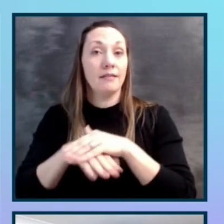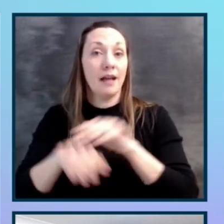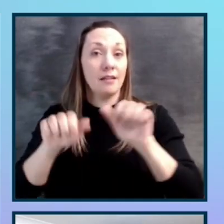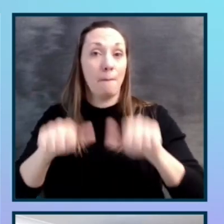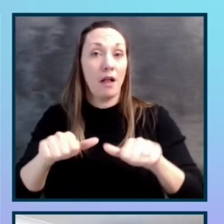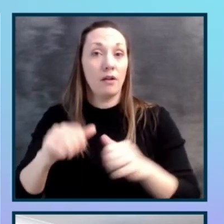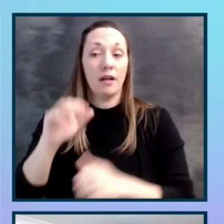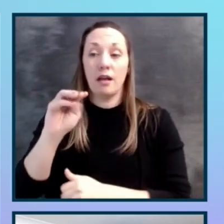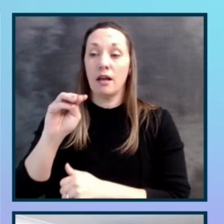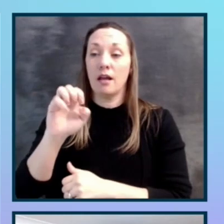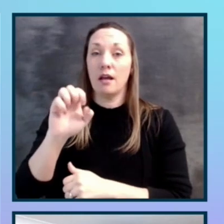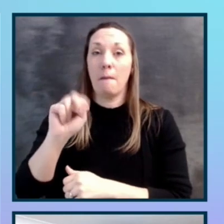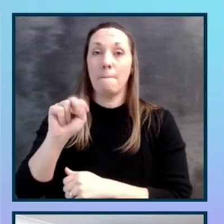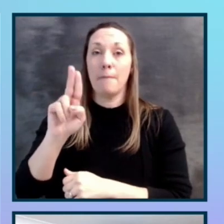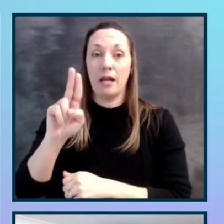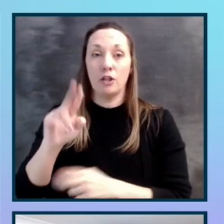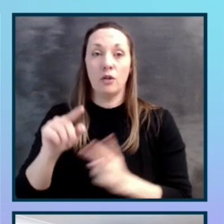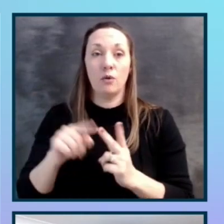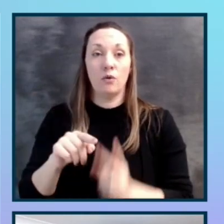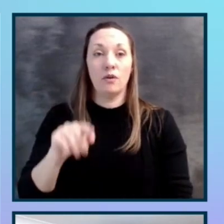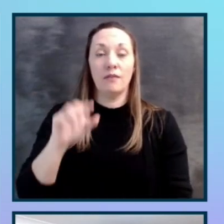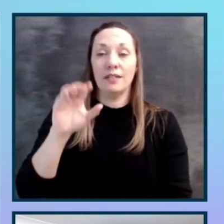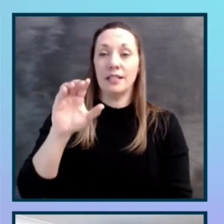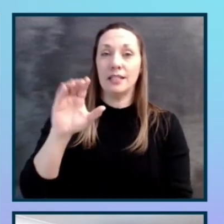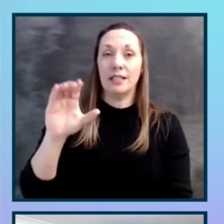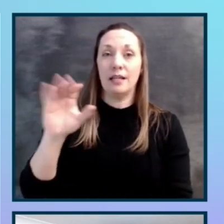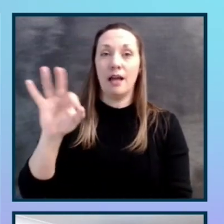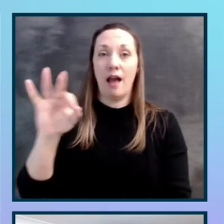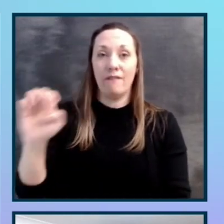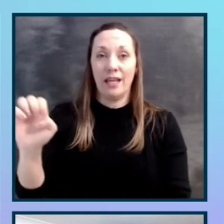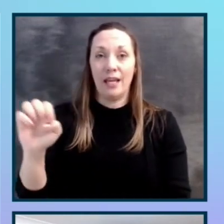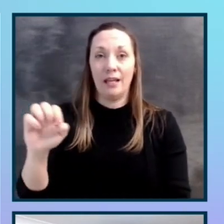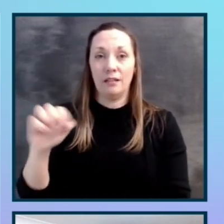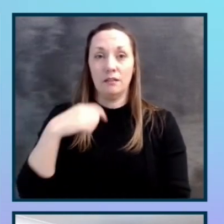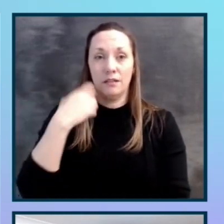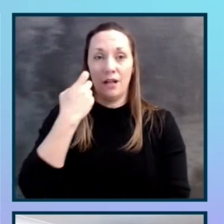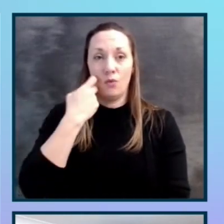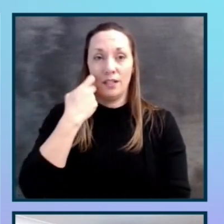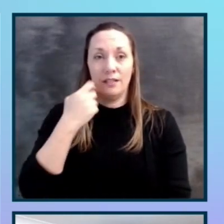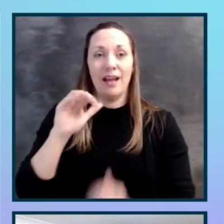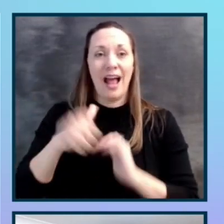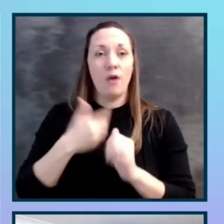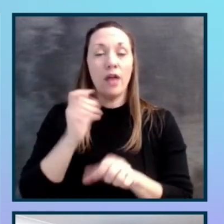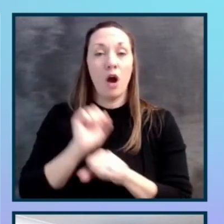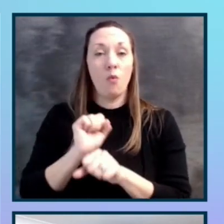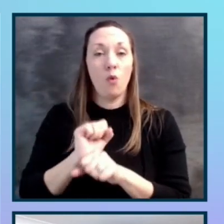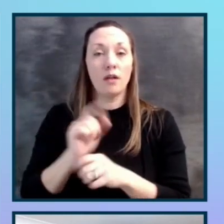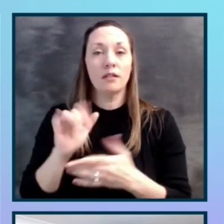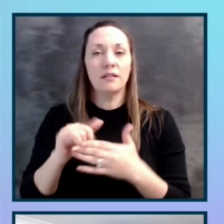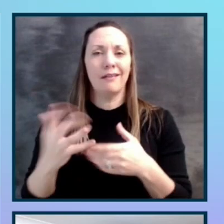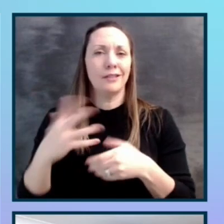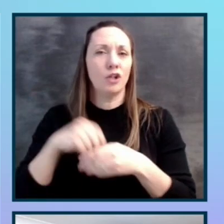of Sea Of Thieves as of recently and the way this works. So this is covering you know, menu and UI interaction.